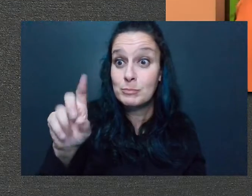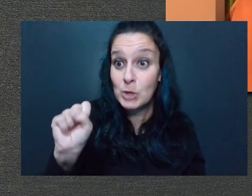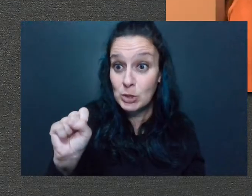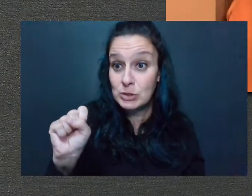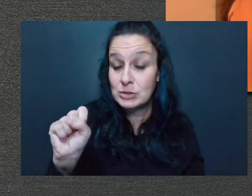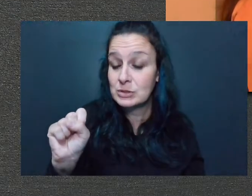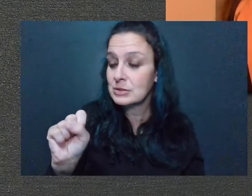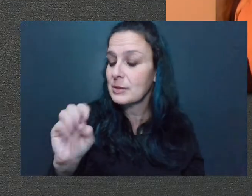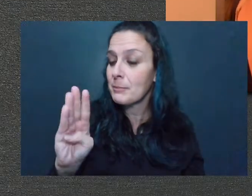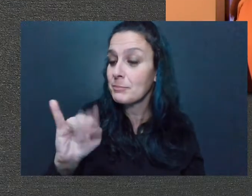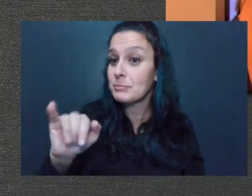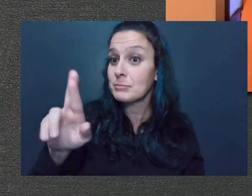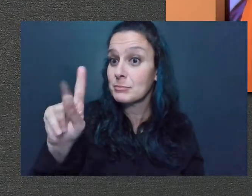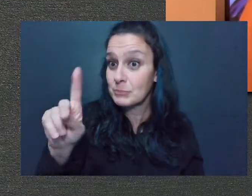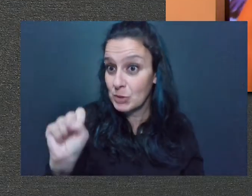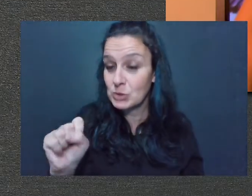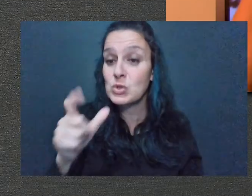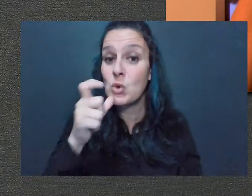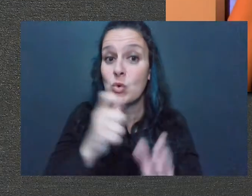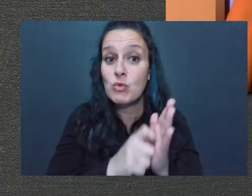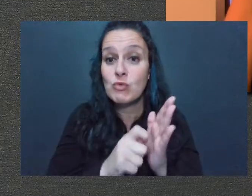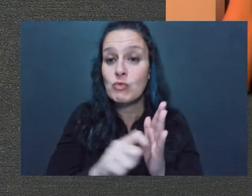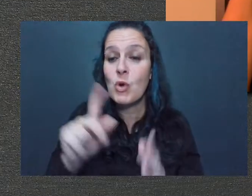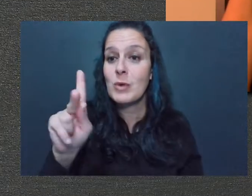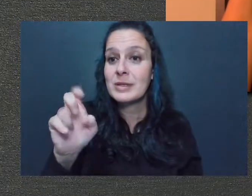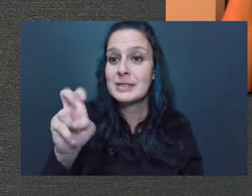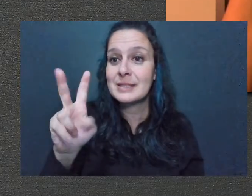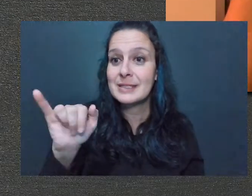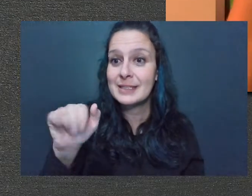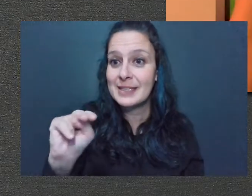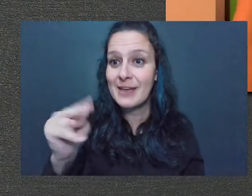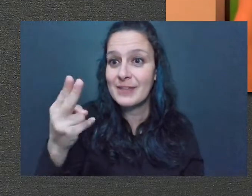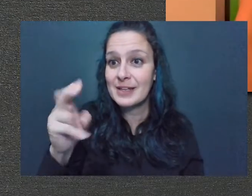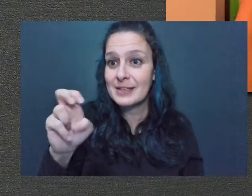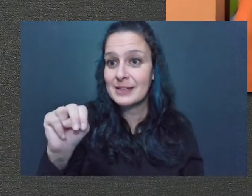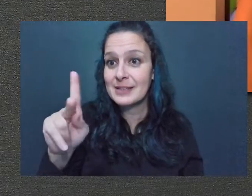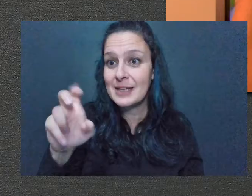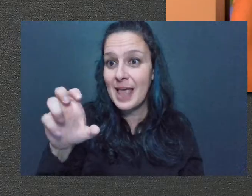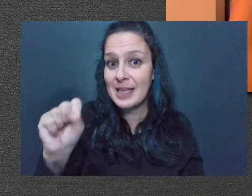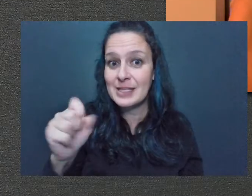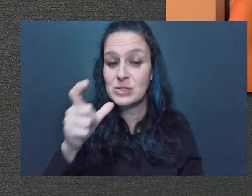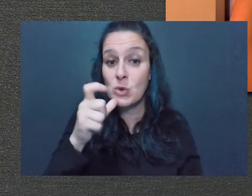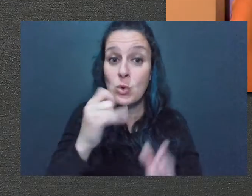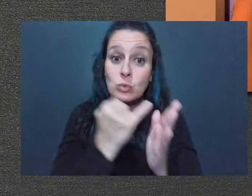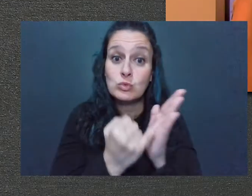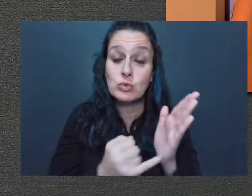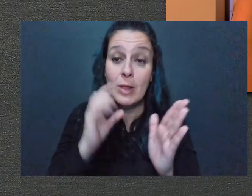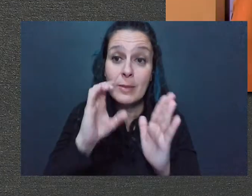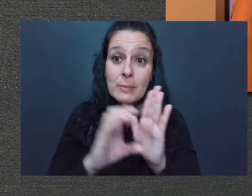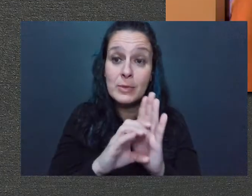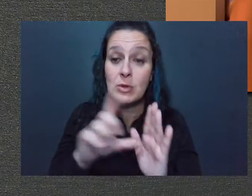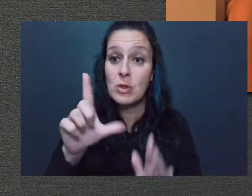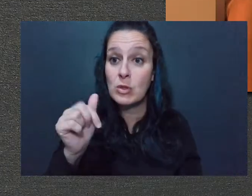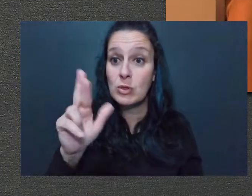and it's written by Kevin Henkes and illustrated by Laura Dronzek.